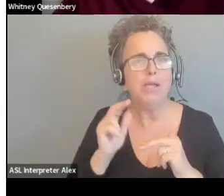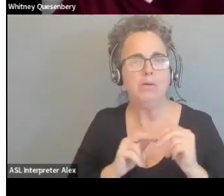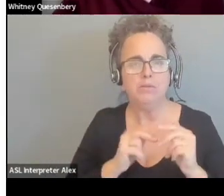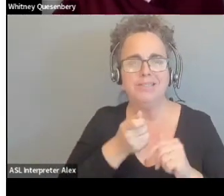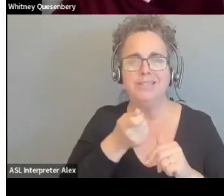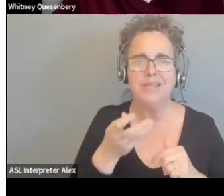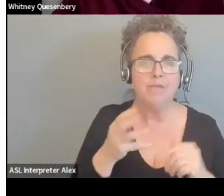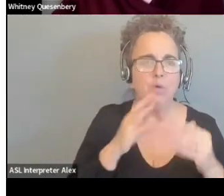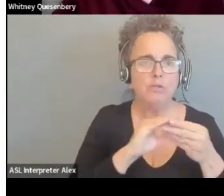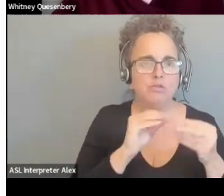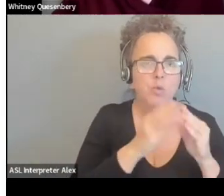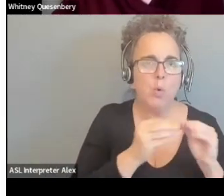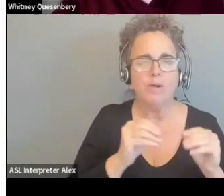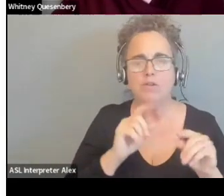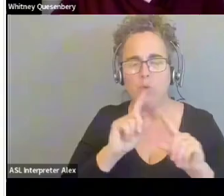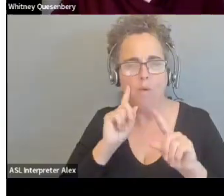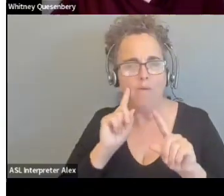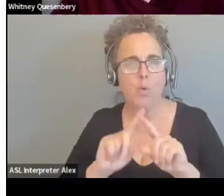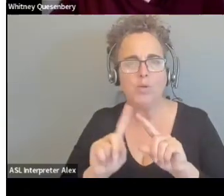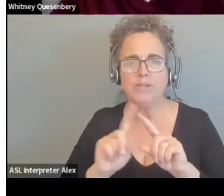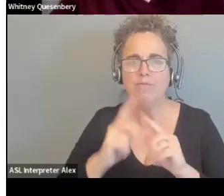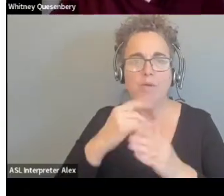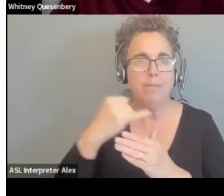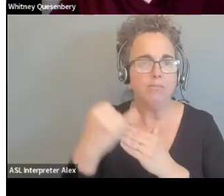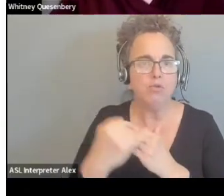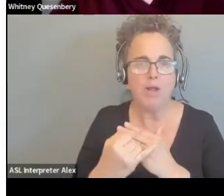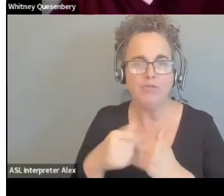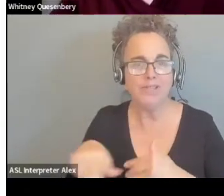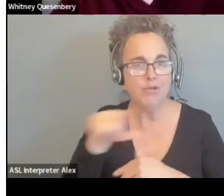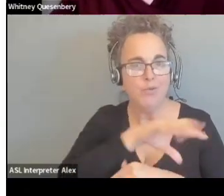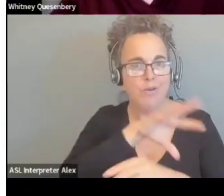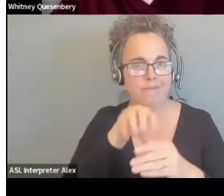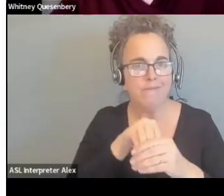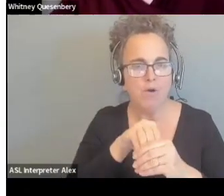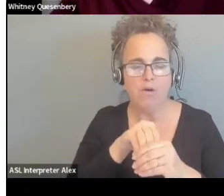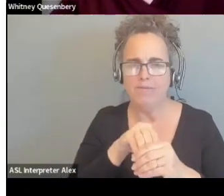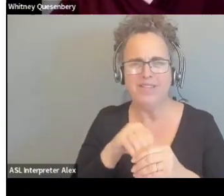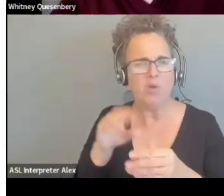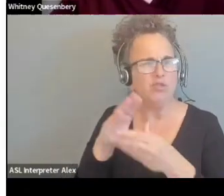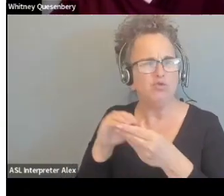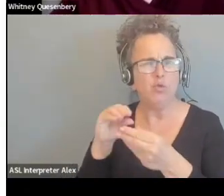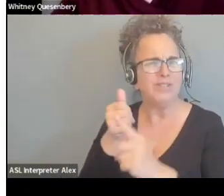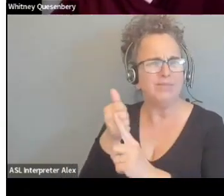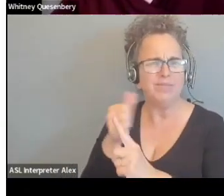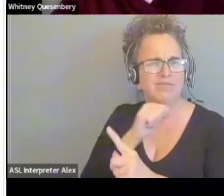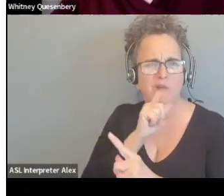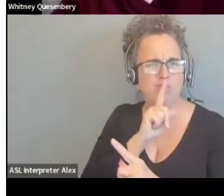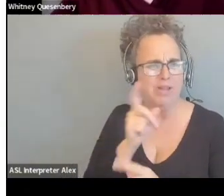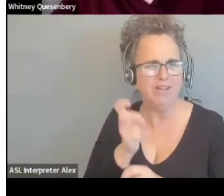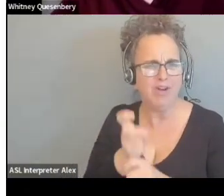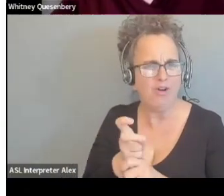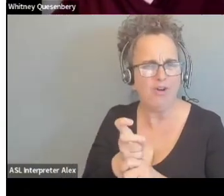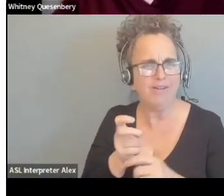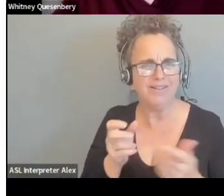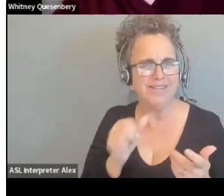or for the projects you work with. It is not as hard as you think to, to get people with disabilities to come in